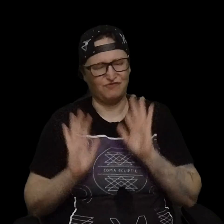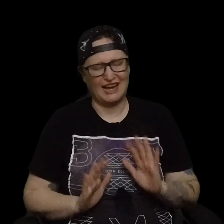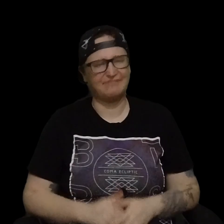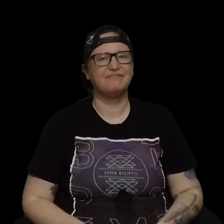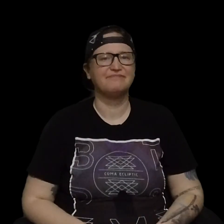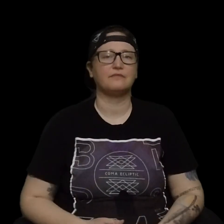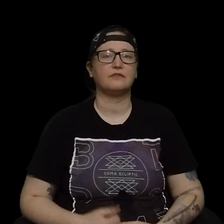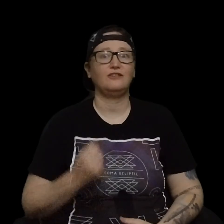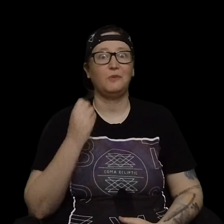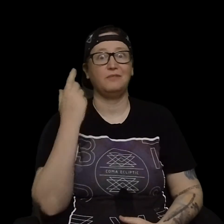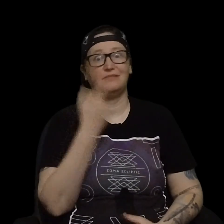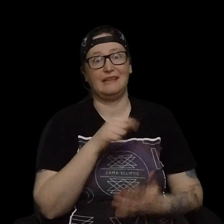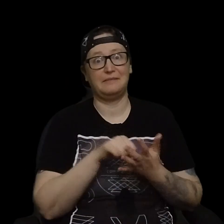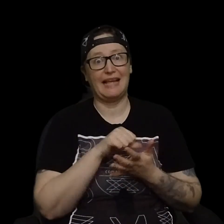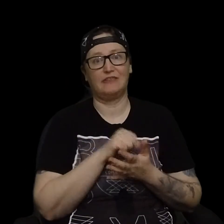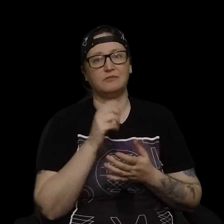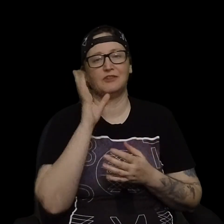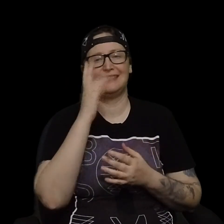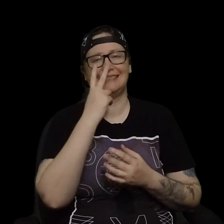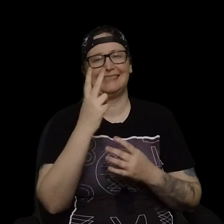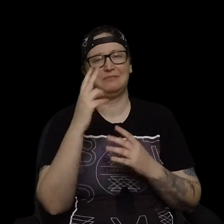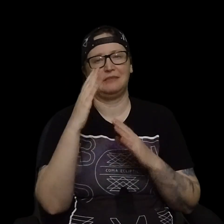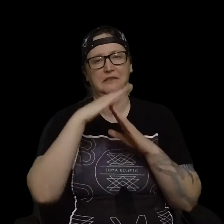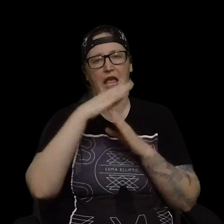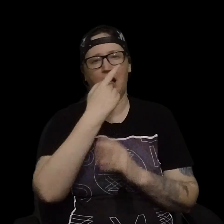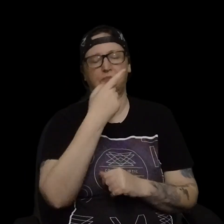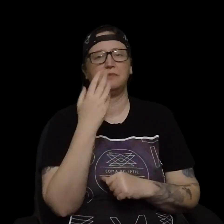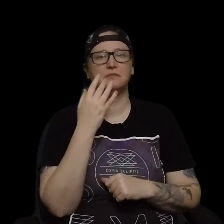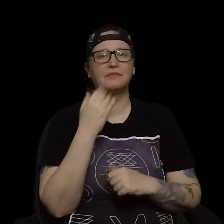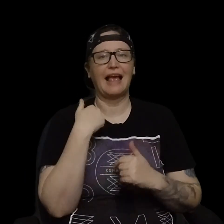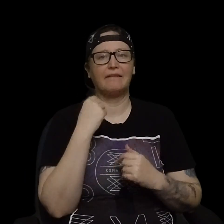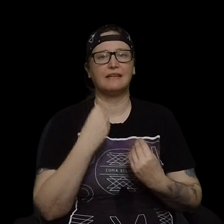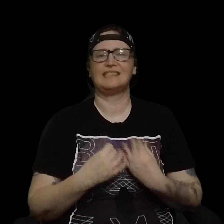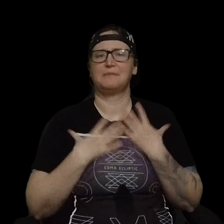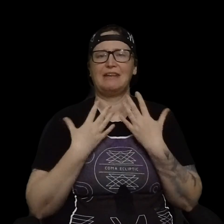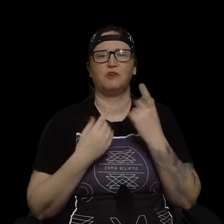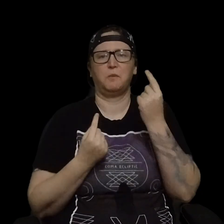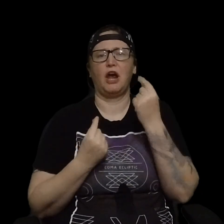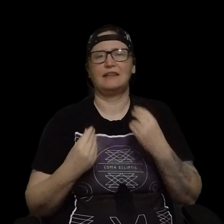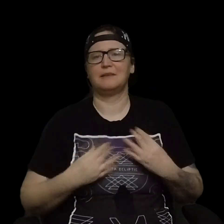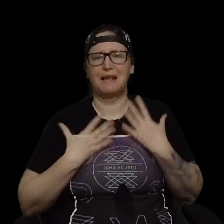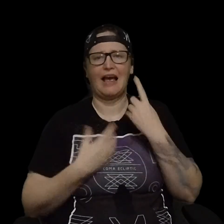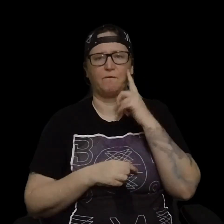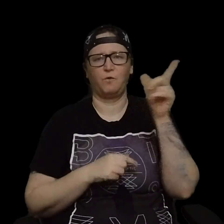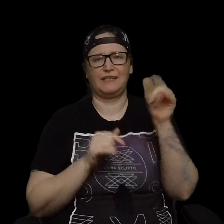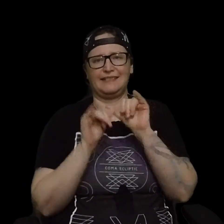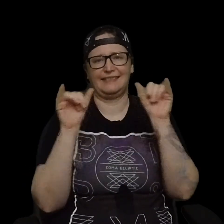go along in your game it's great so on this page you're going to see on the top it has what was